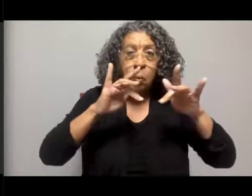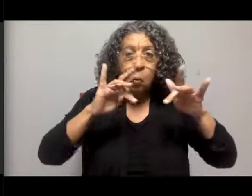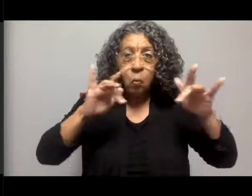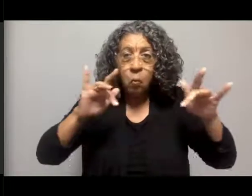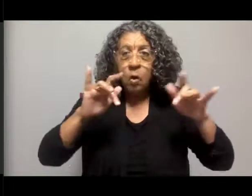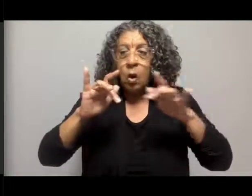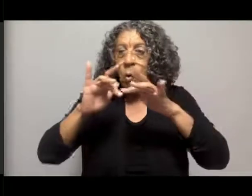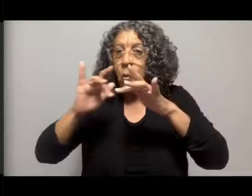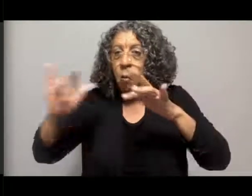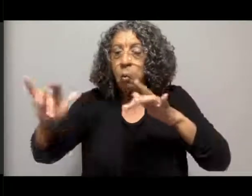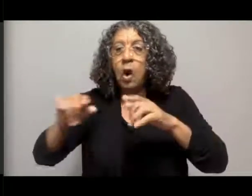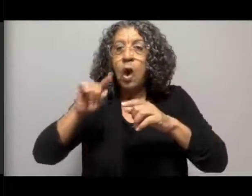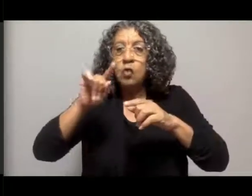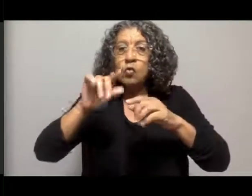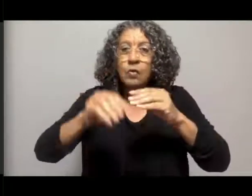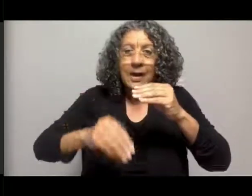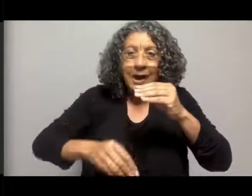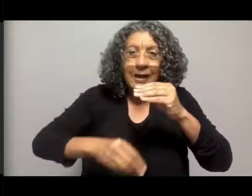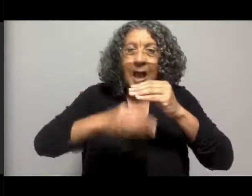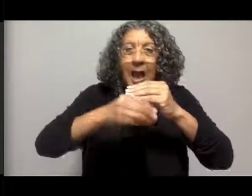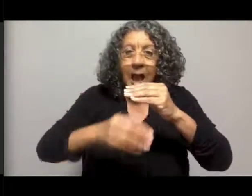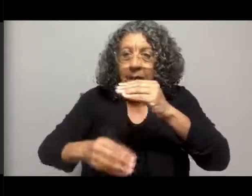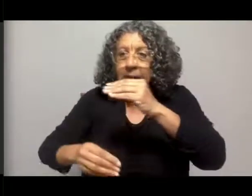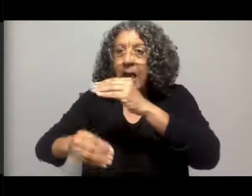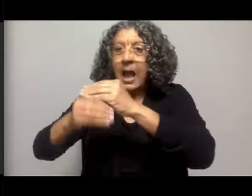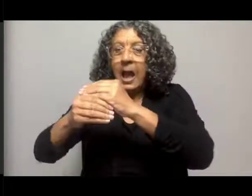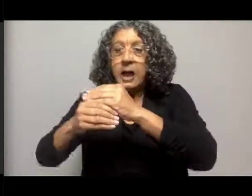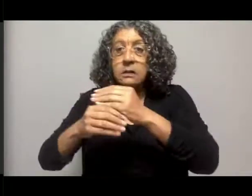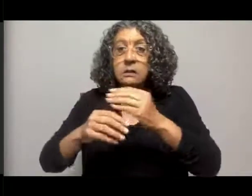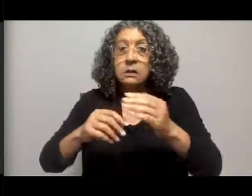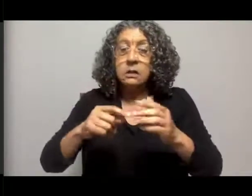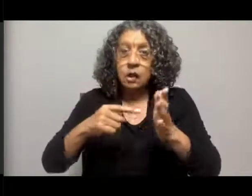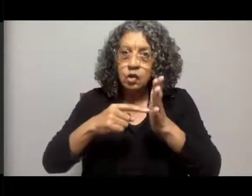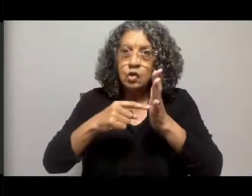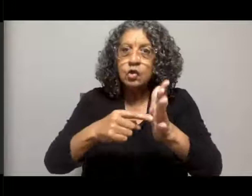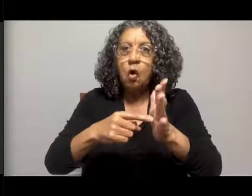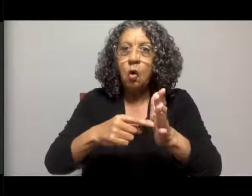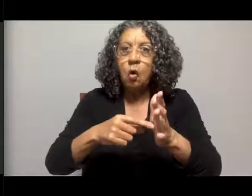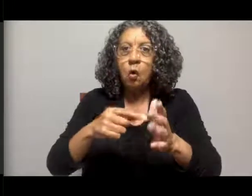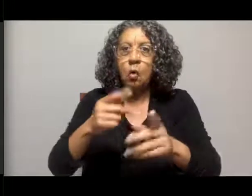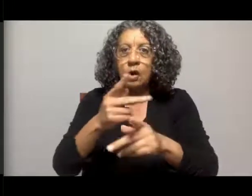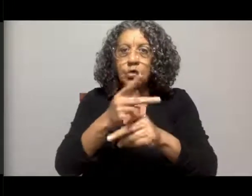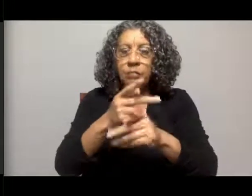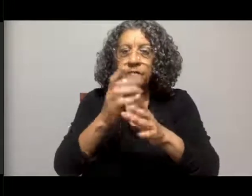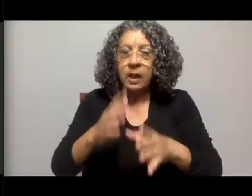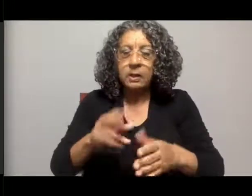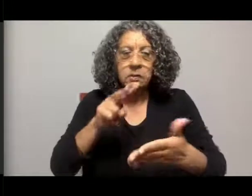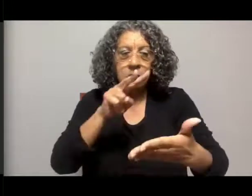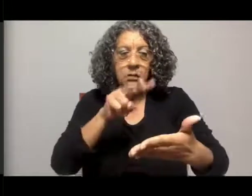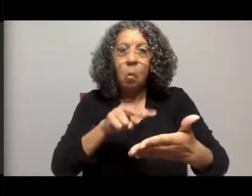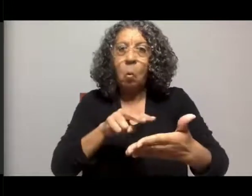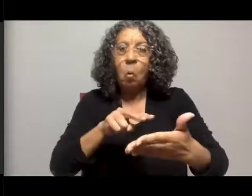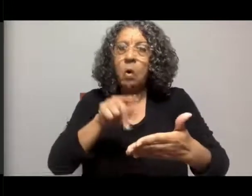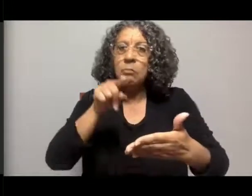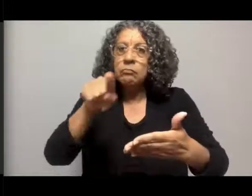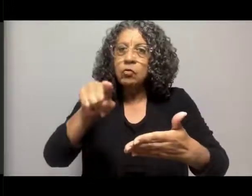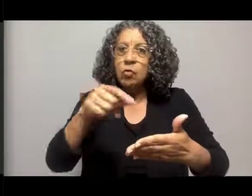So if you have those gaps in the resume you could add where you volunteered